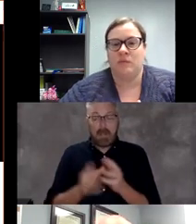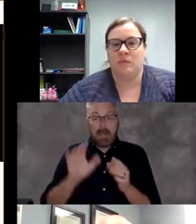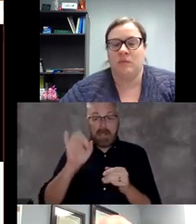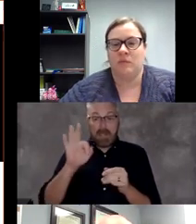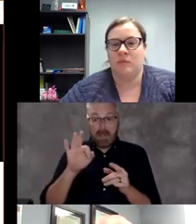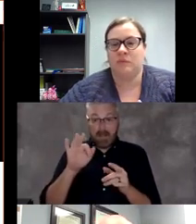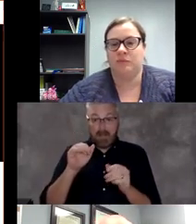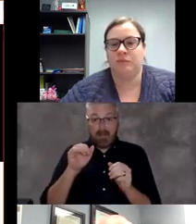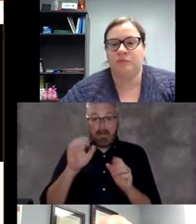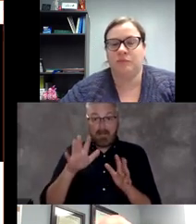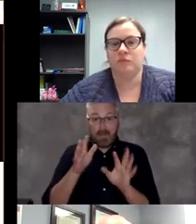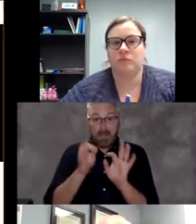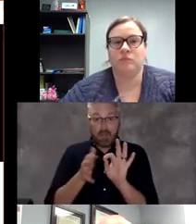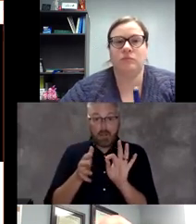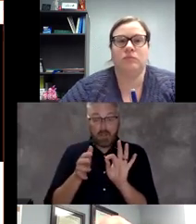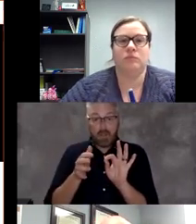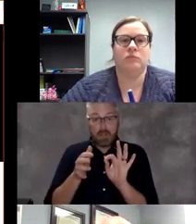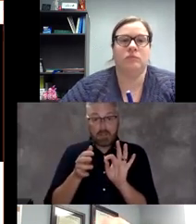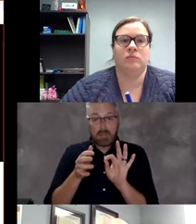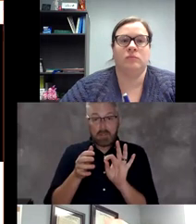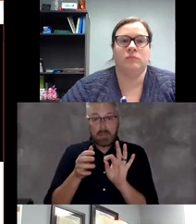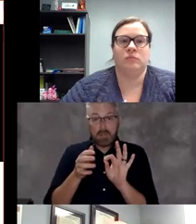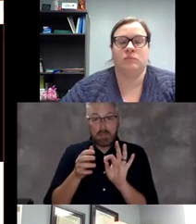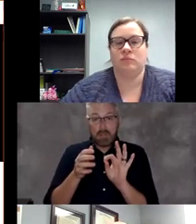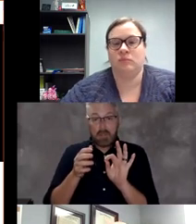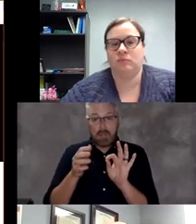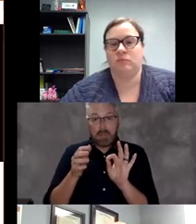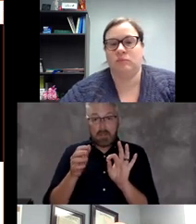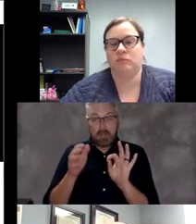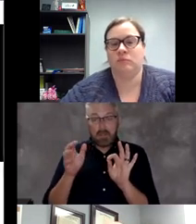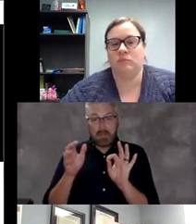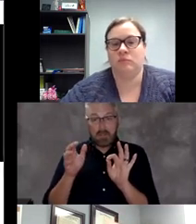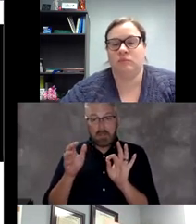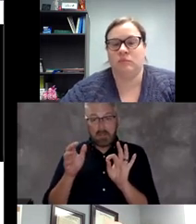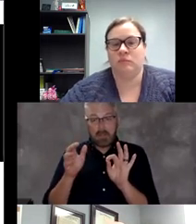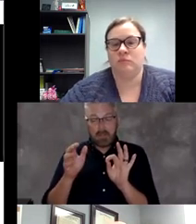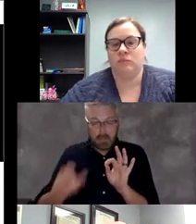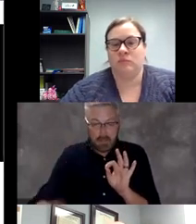TO MAKE A LITTLE BIT OF NOISE SO THAT THEIR VIDEOS POP UP SO THAT